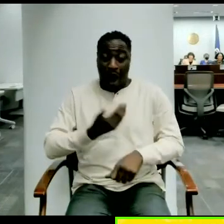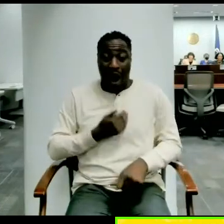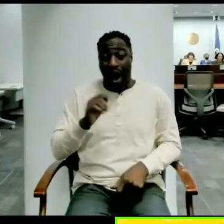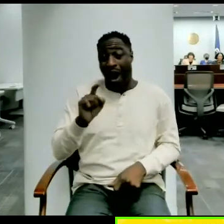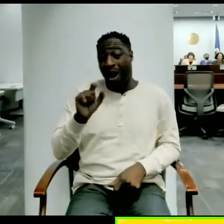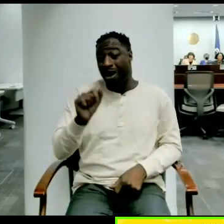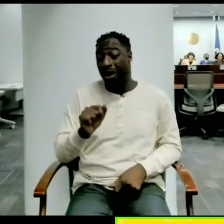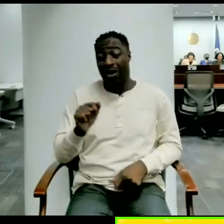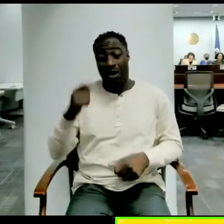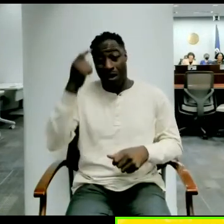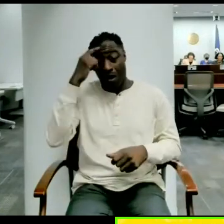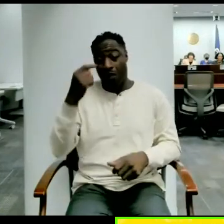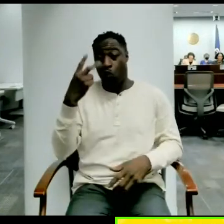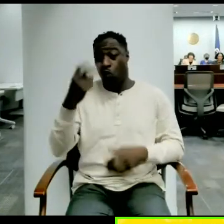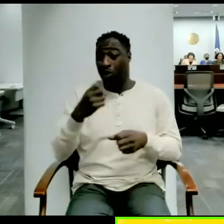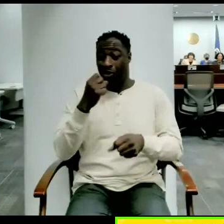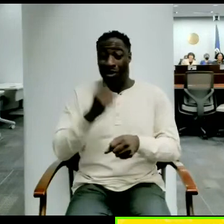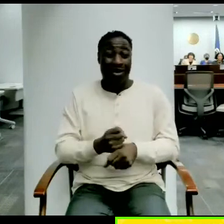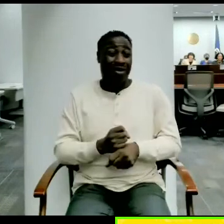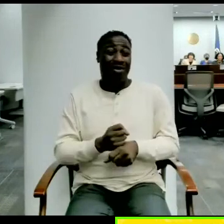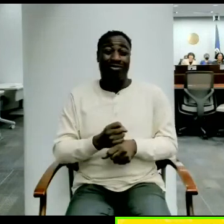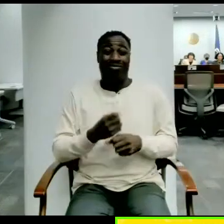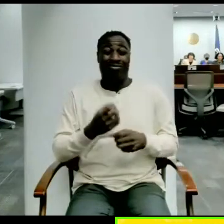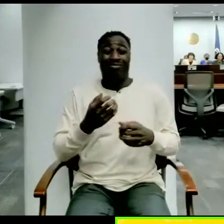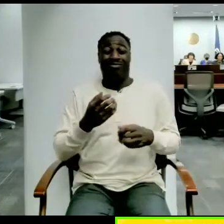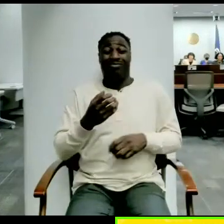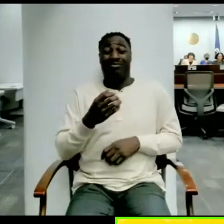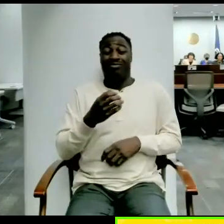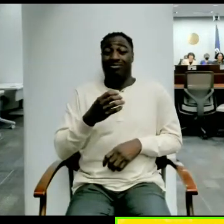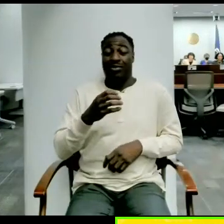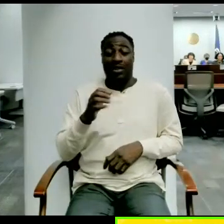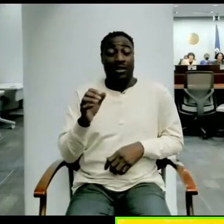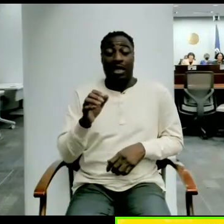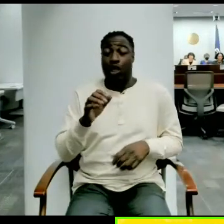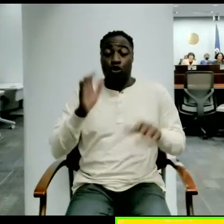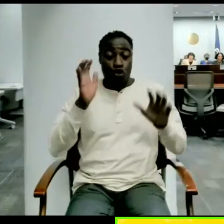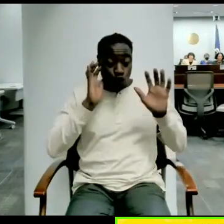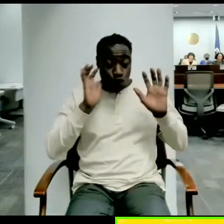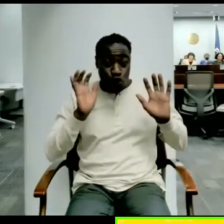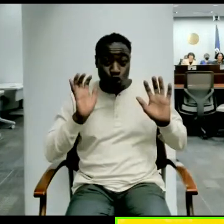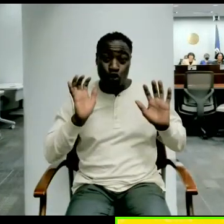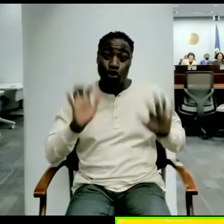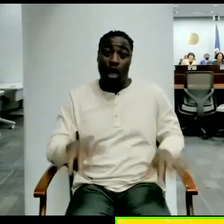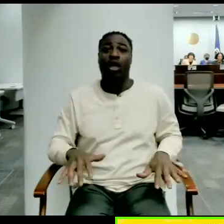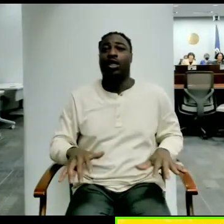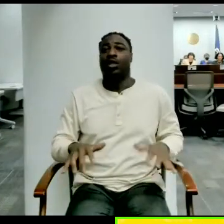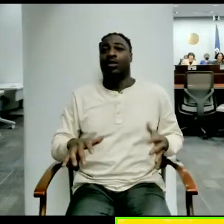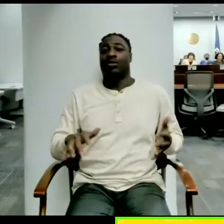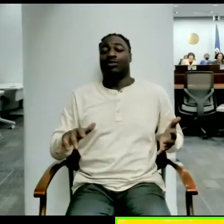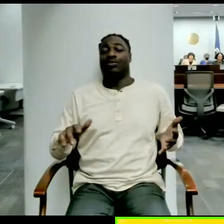to be like a genie being let out of a bottle. Which is, it is hard to put it back in, right.